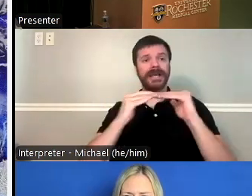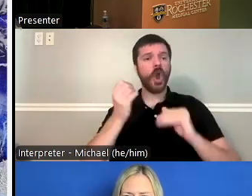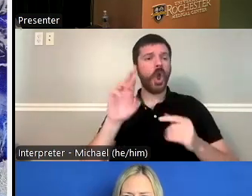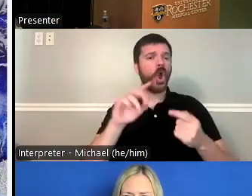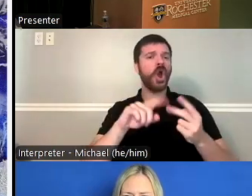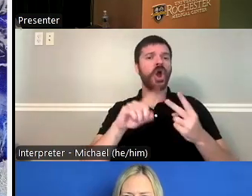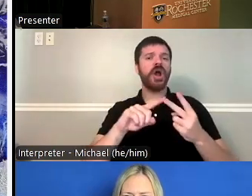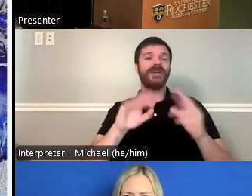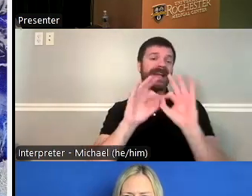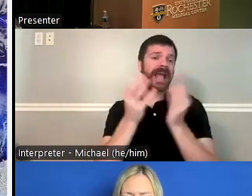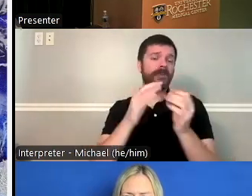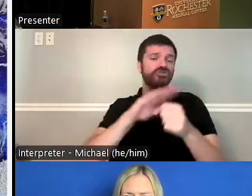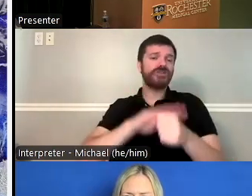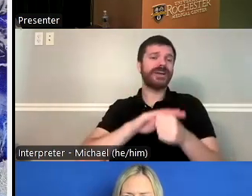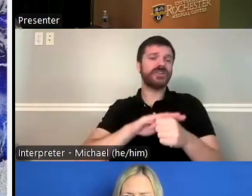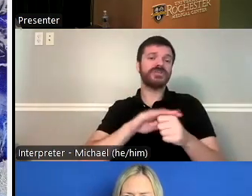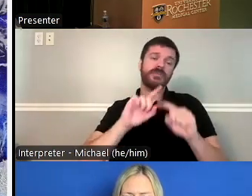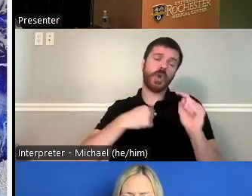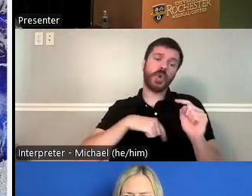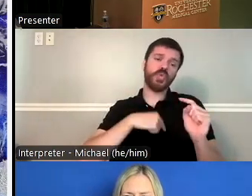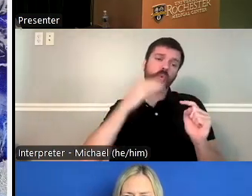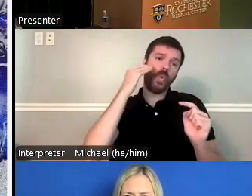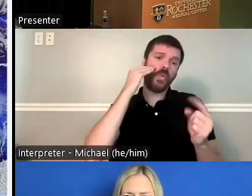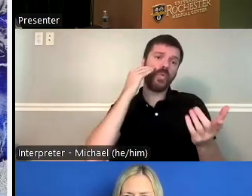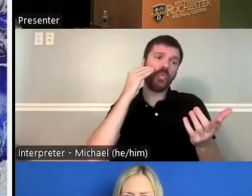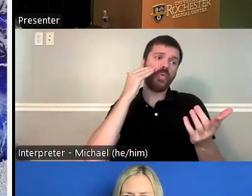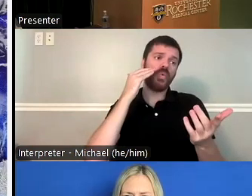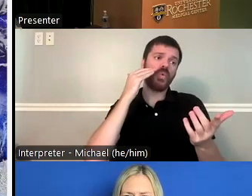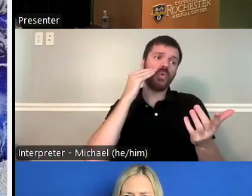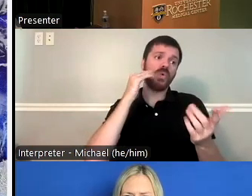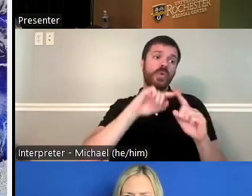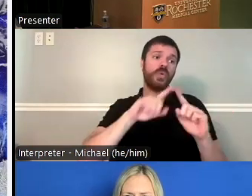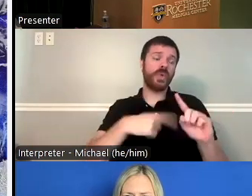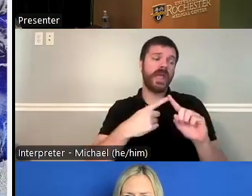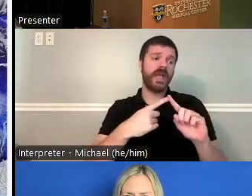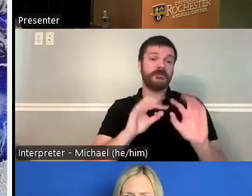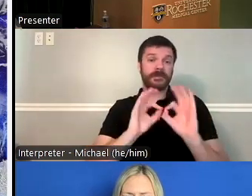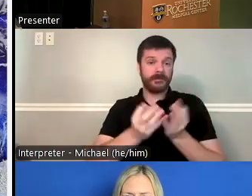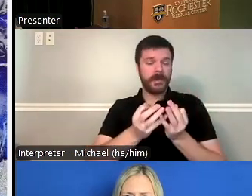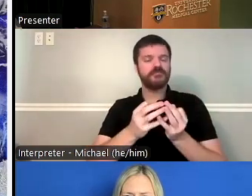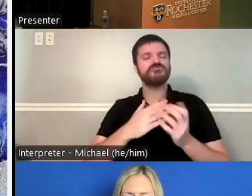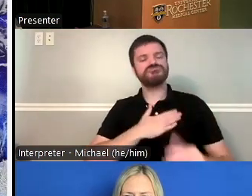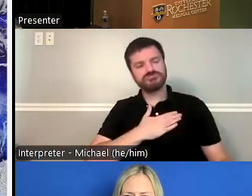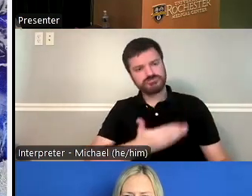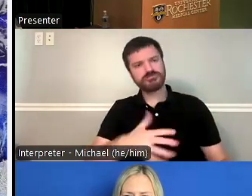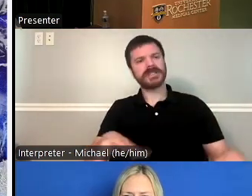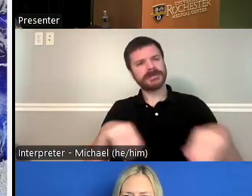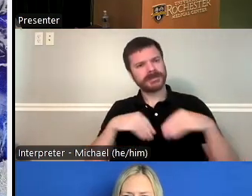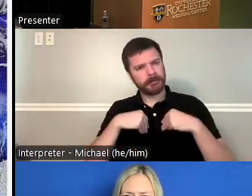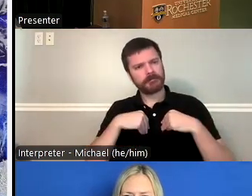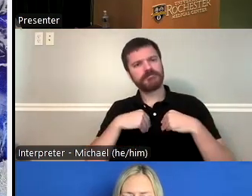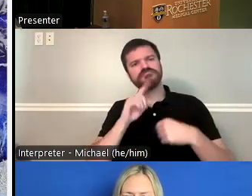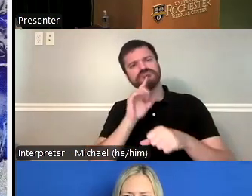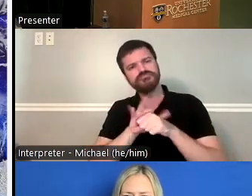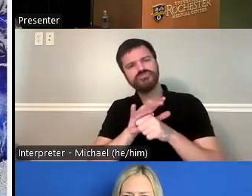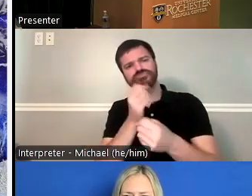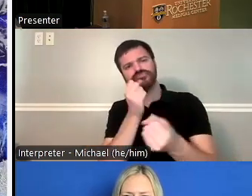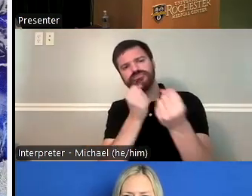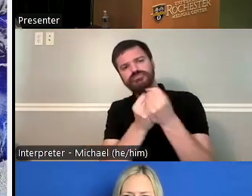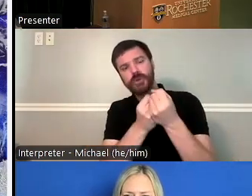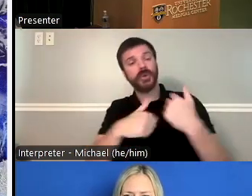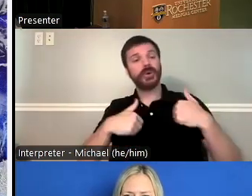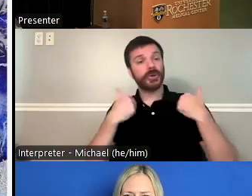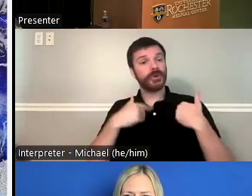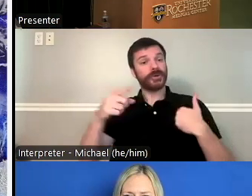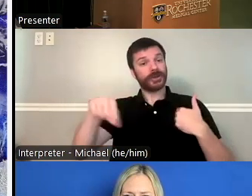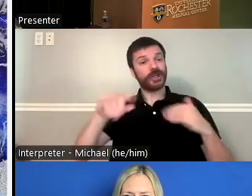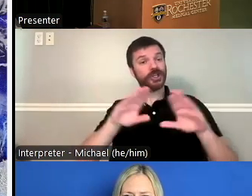family but um when families are able to accept and to affirm their youth those children have much the